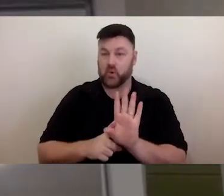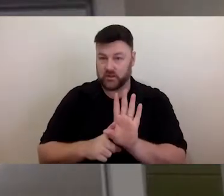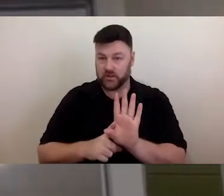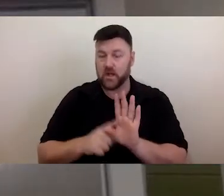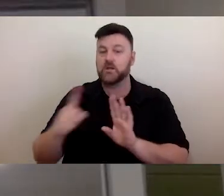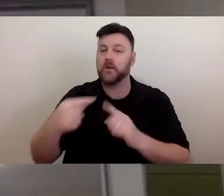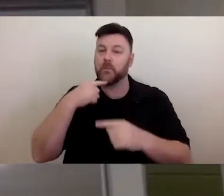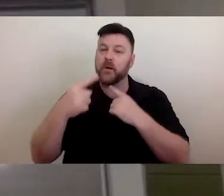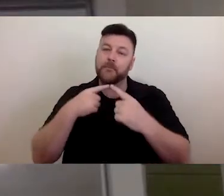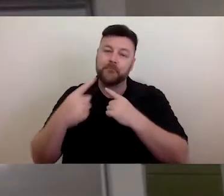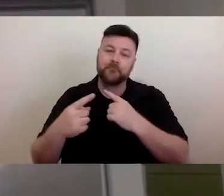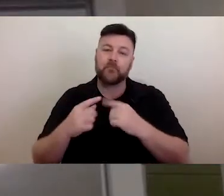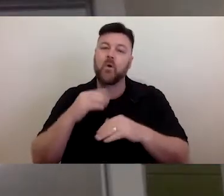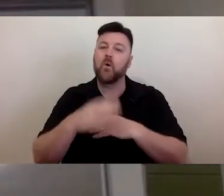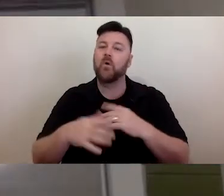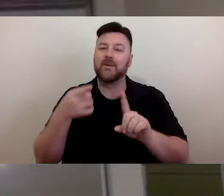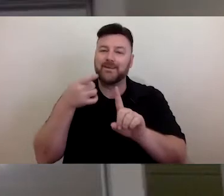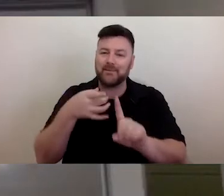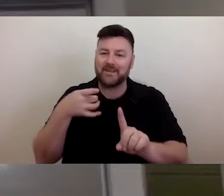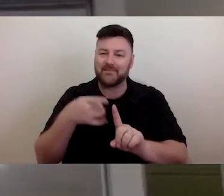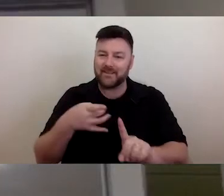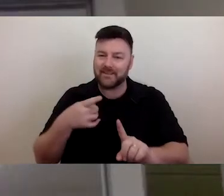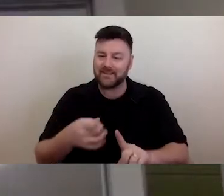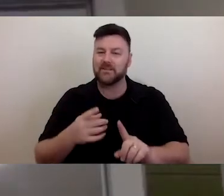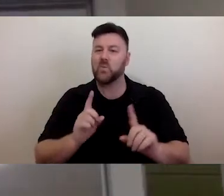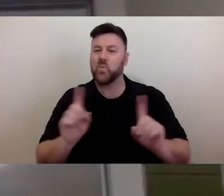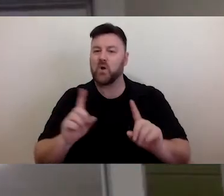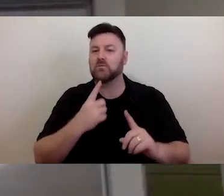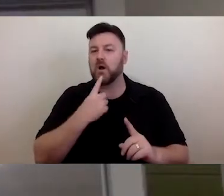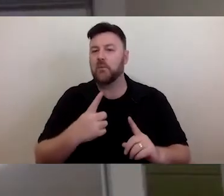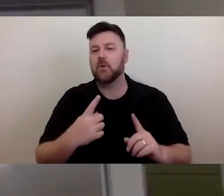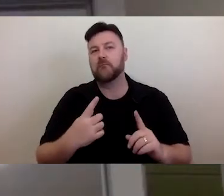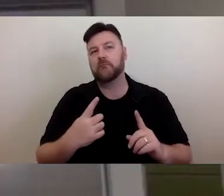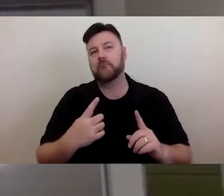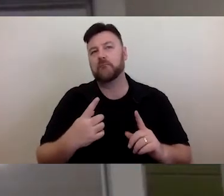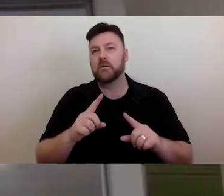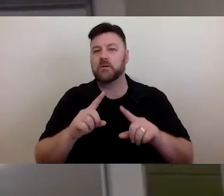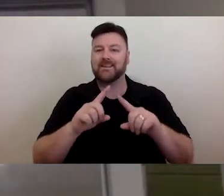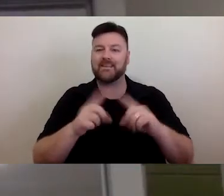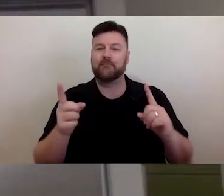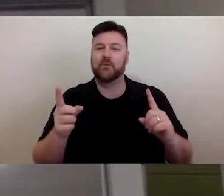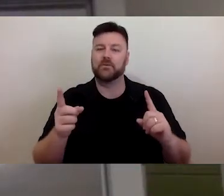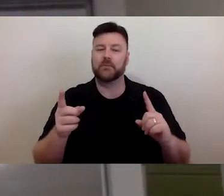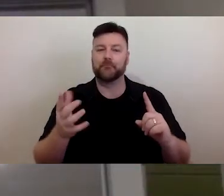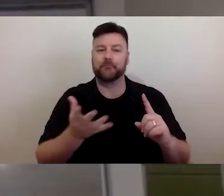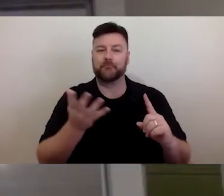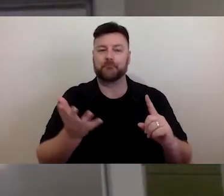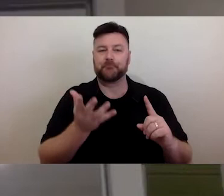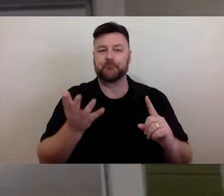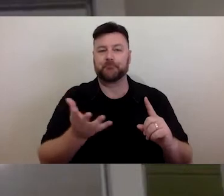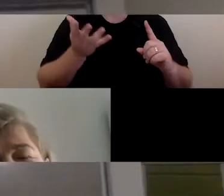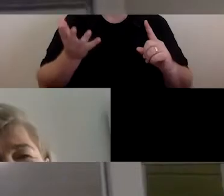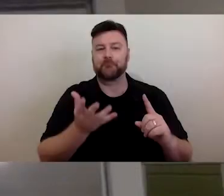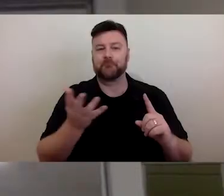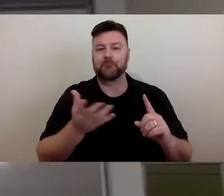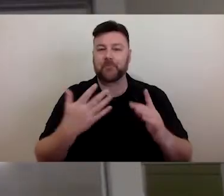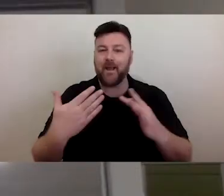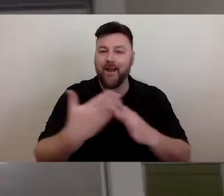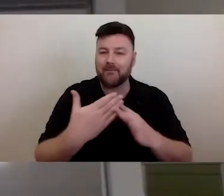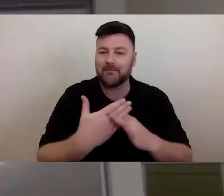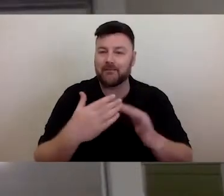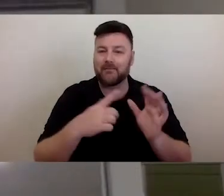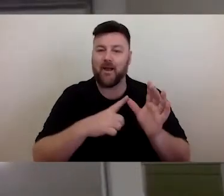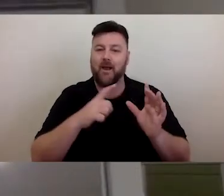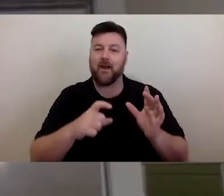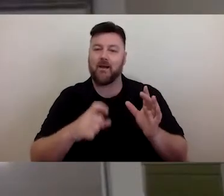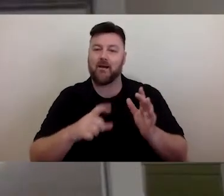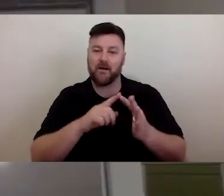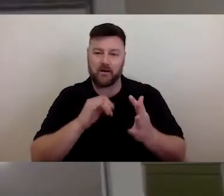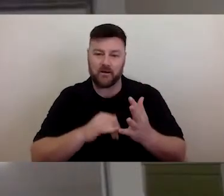will explore some specific elements of our different access sets that